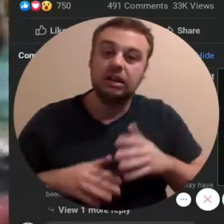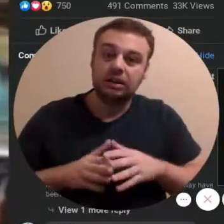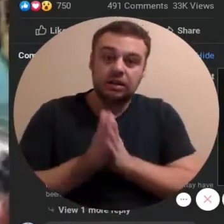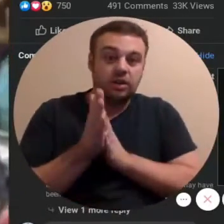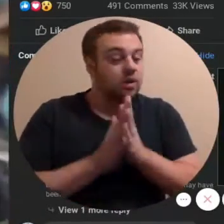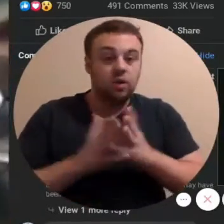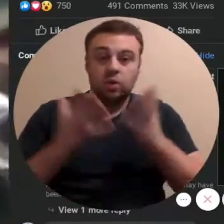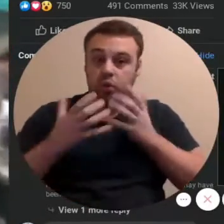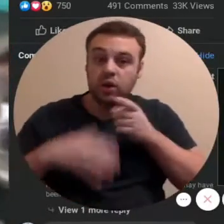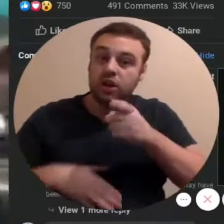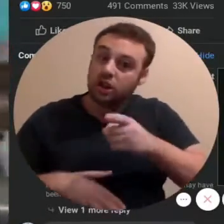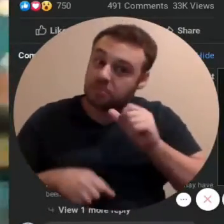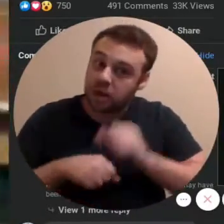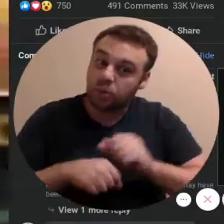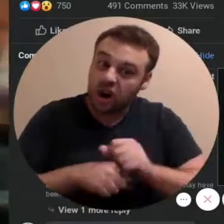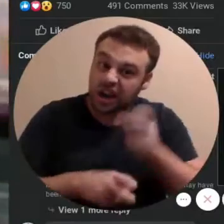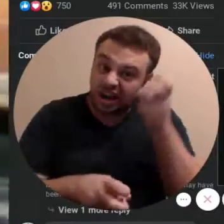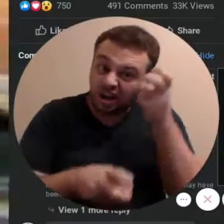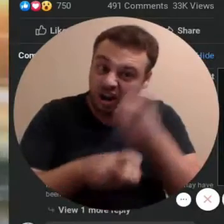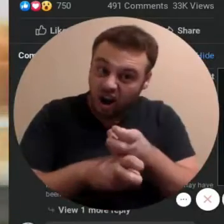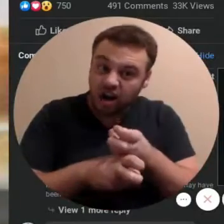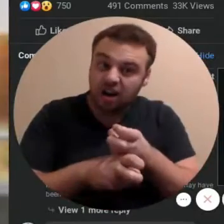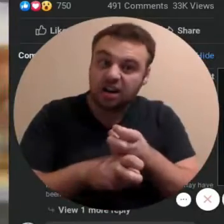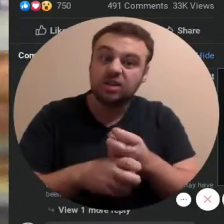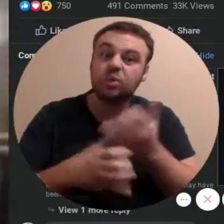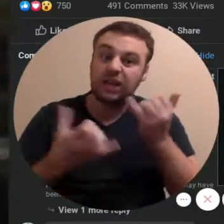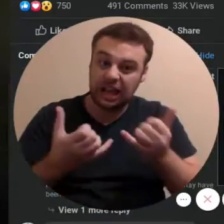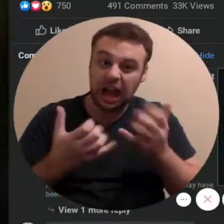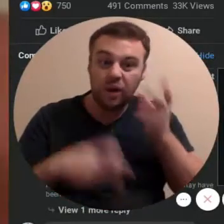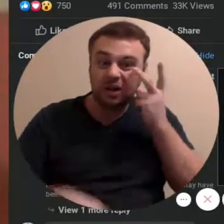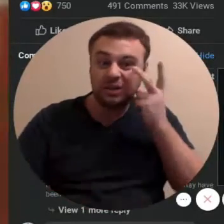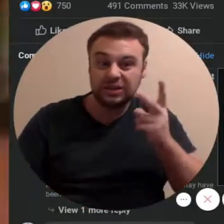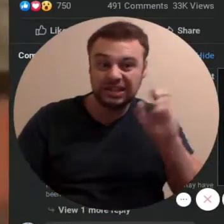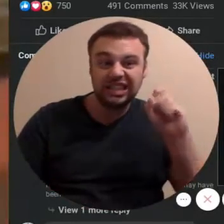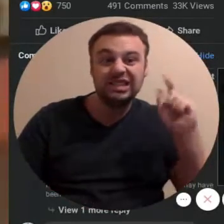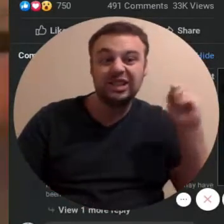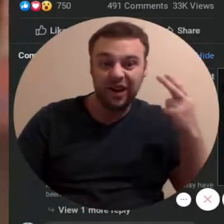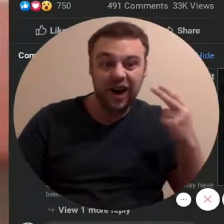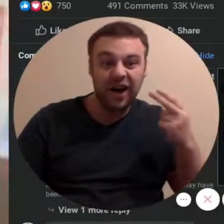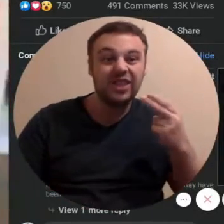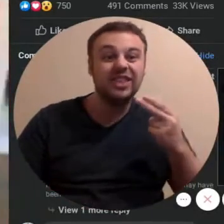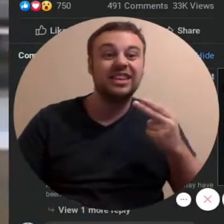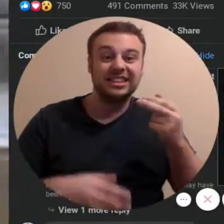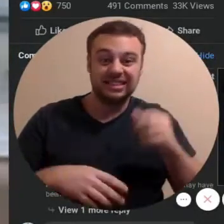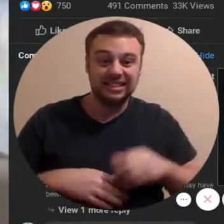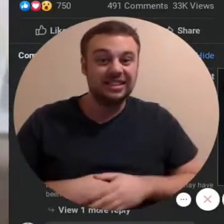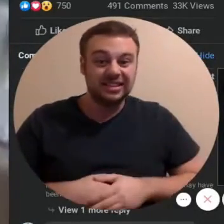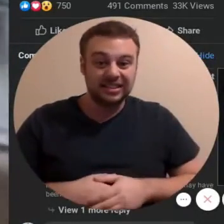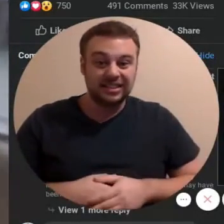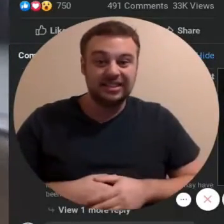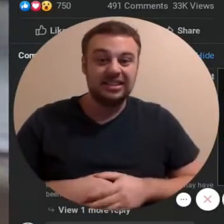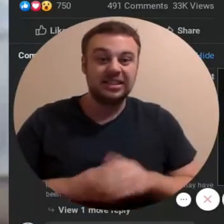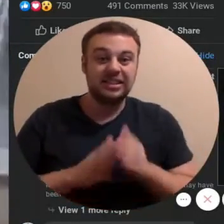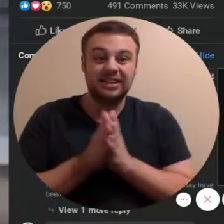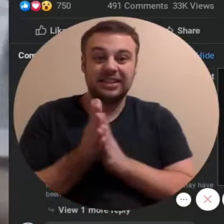We want to see the sloths, bad. We're never- eee! That was so squishy!